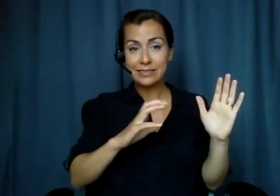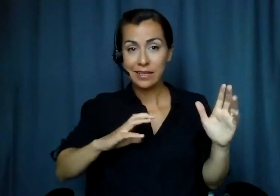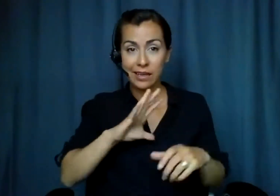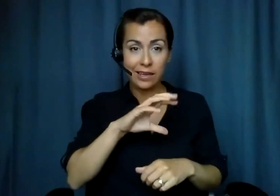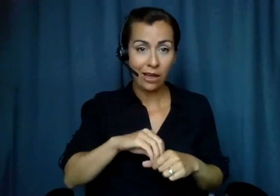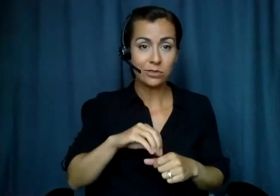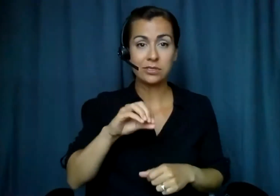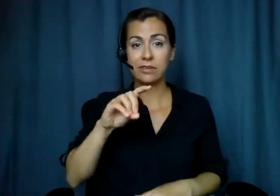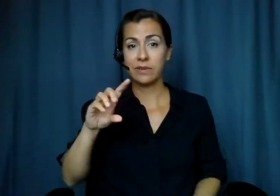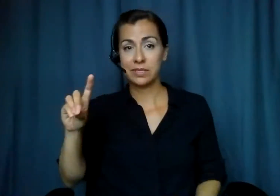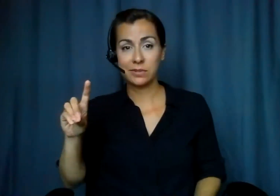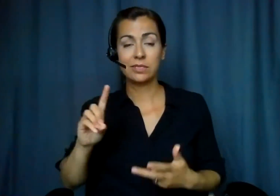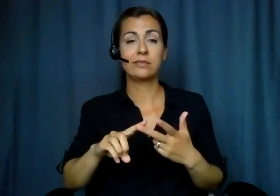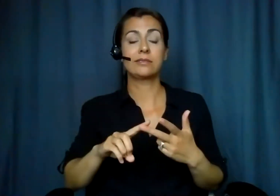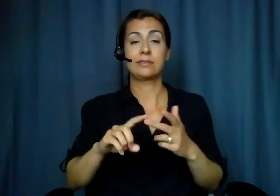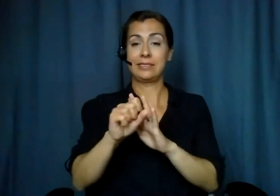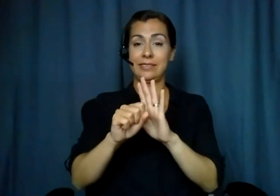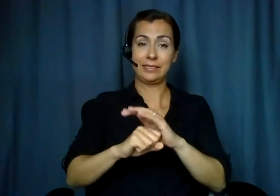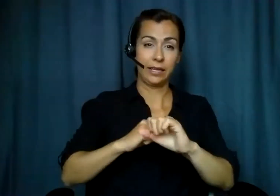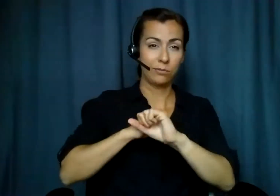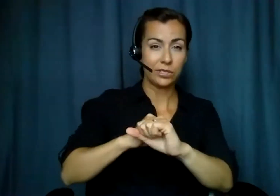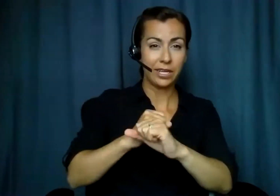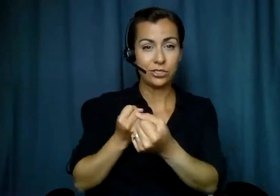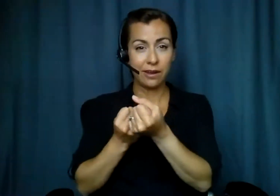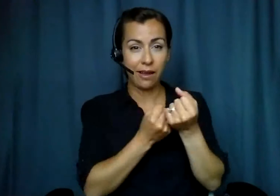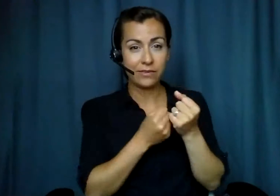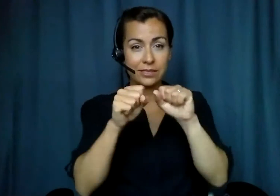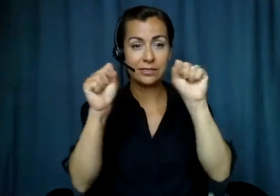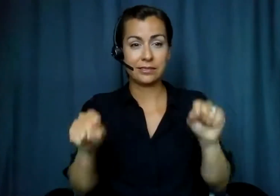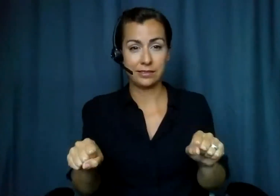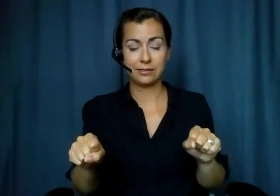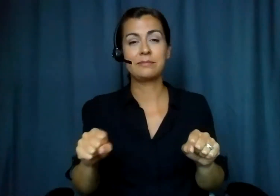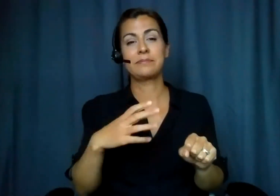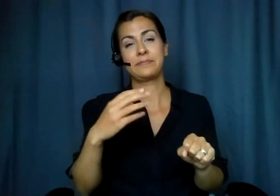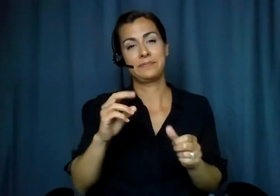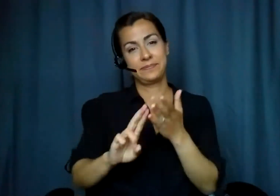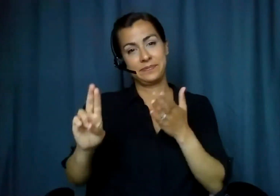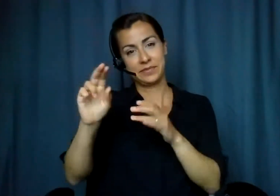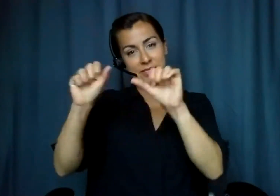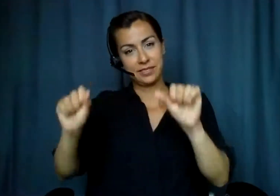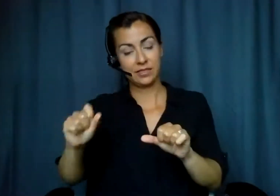from each of the DD network membership organizations: DRO, Disability Rights